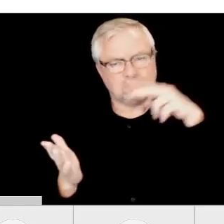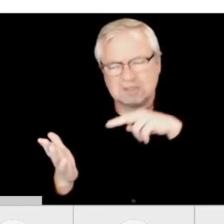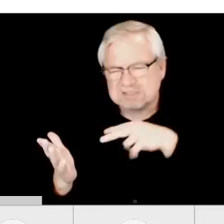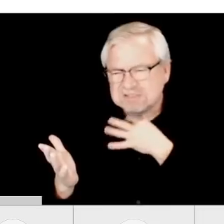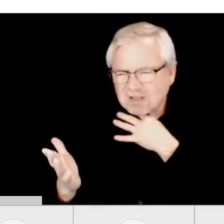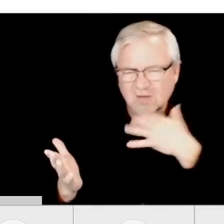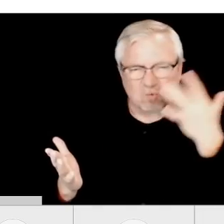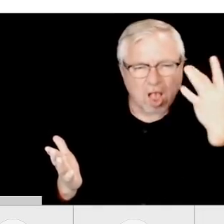we should model.